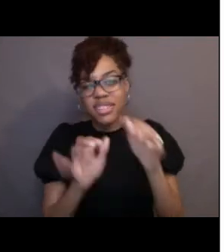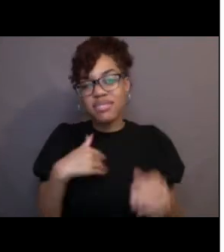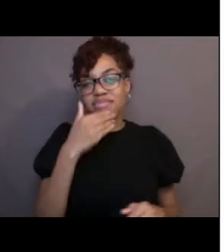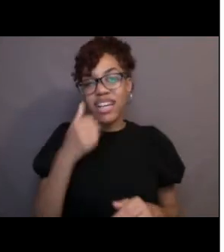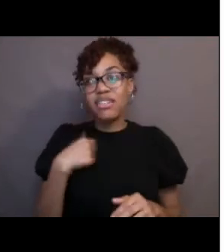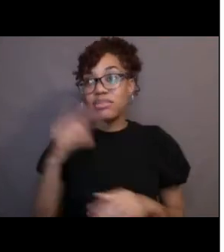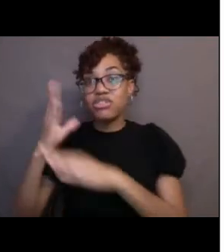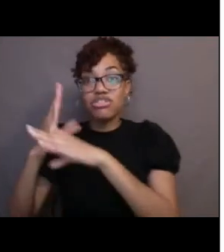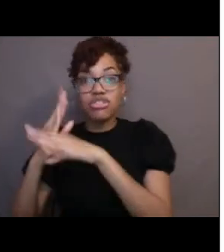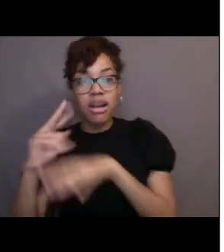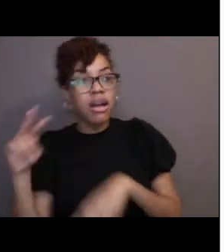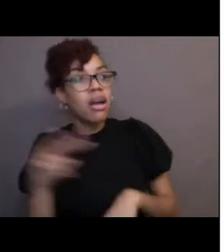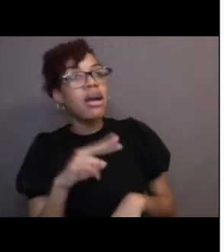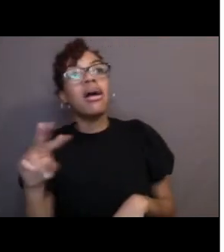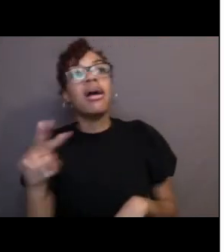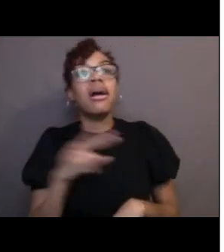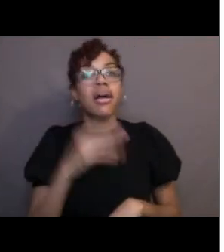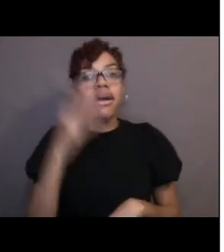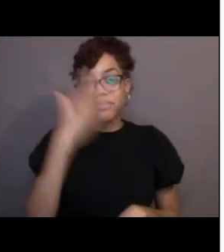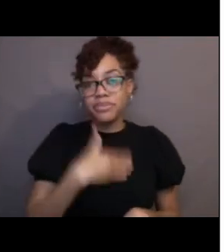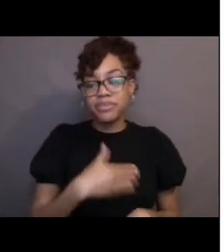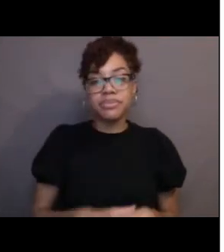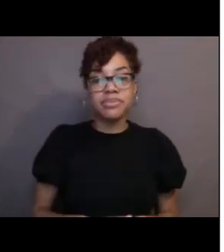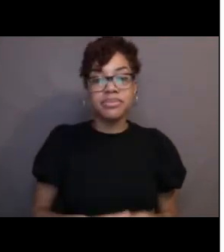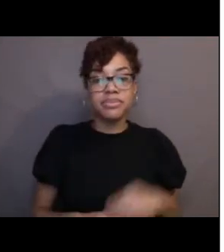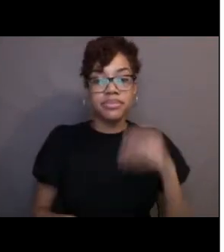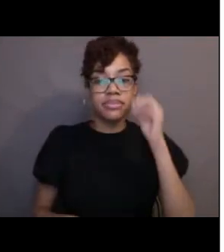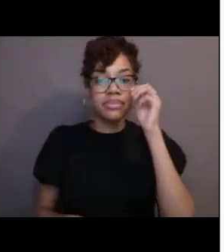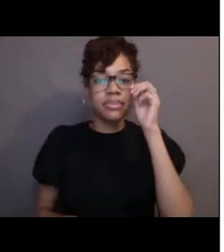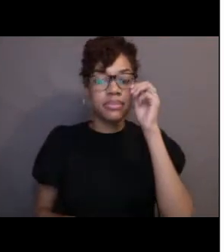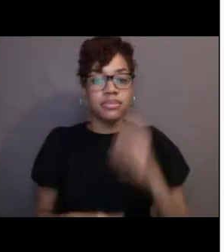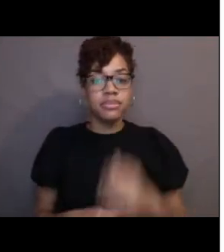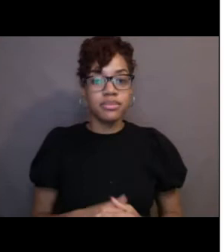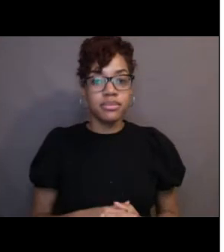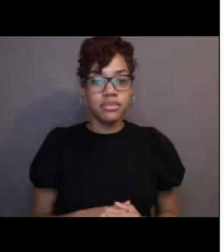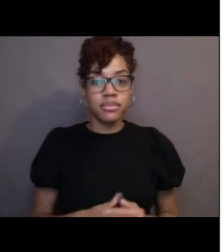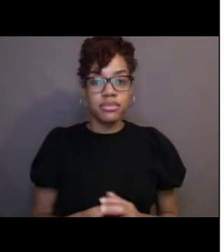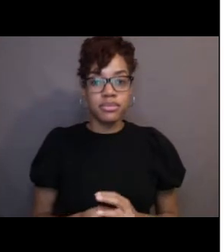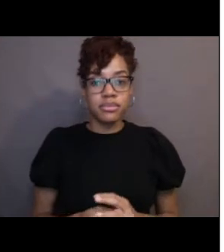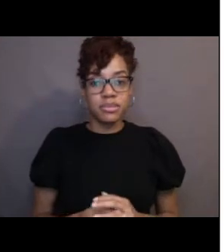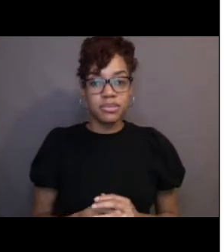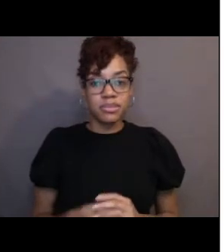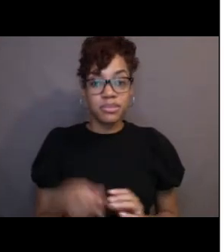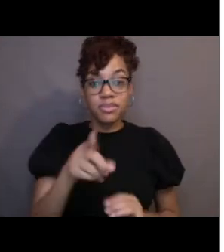So then what are the leatherback turtles doing when they're here? As I said earlier, they eat jelly fish.